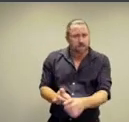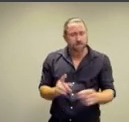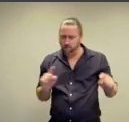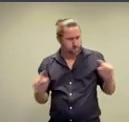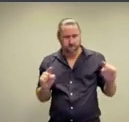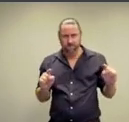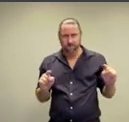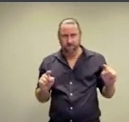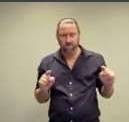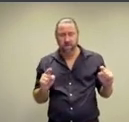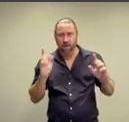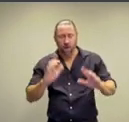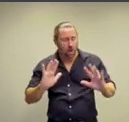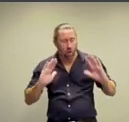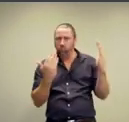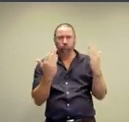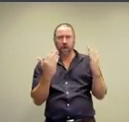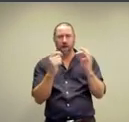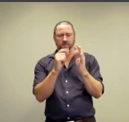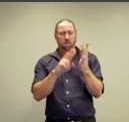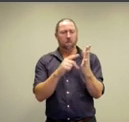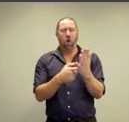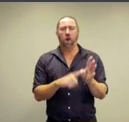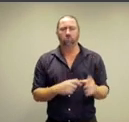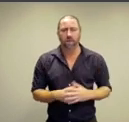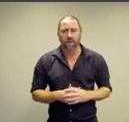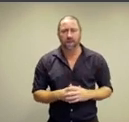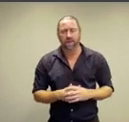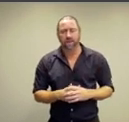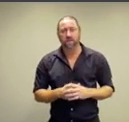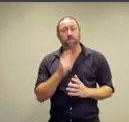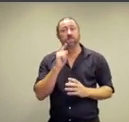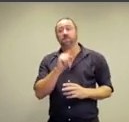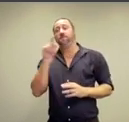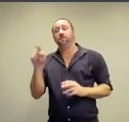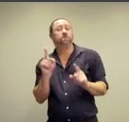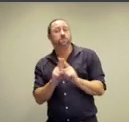interesting binary that visually is quite striking. Another